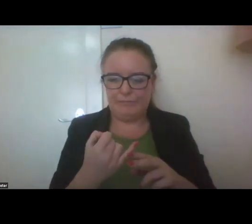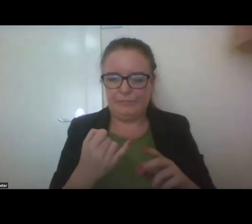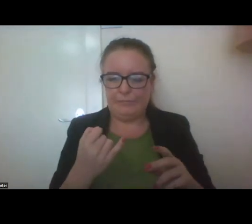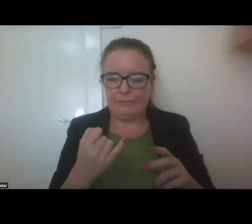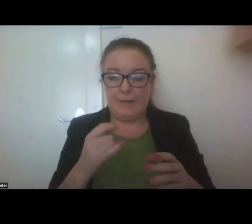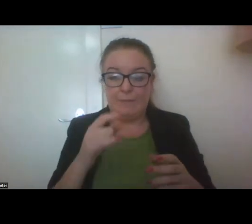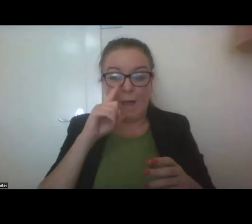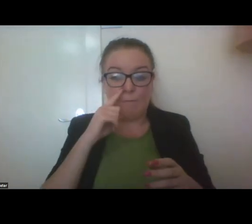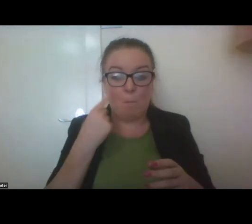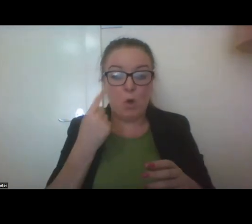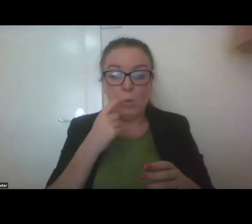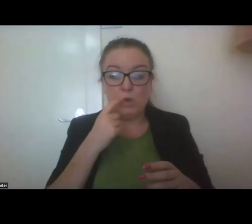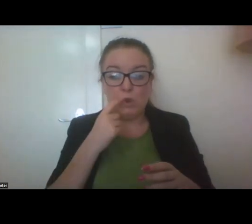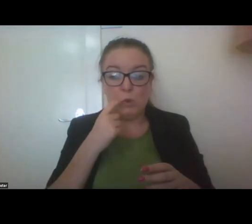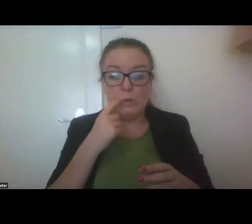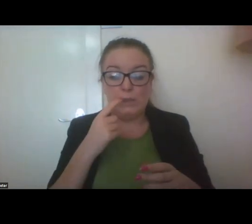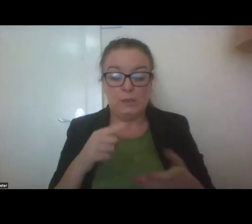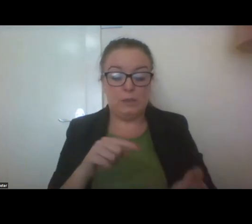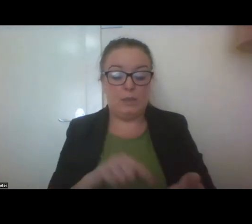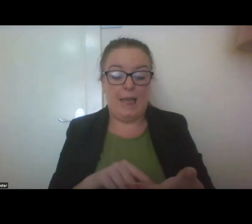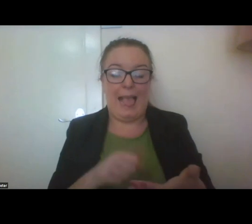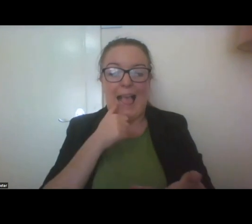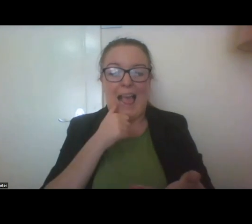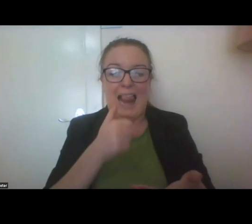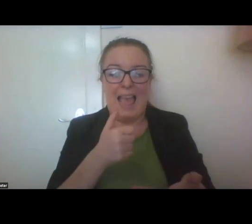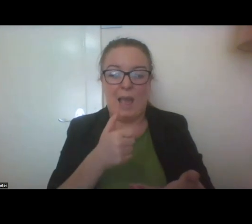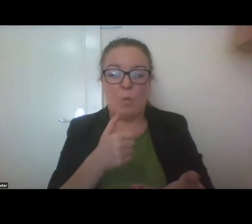and you've set them to allow broadcast audio in.